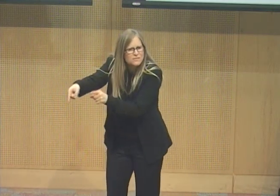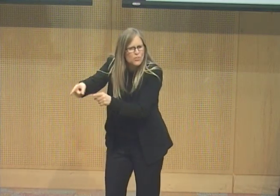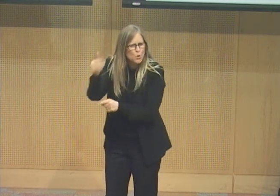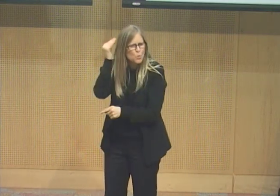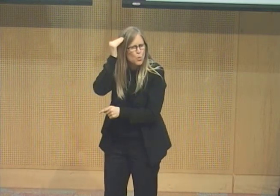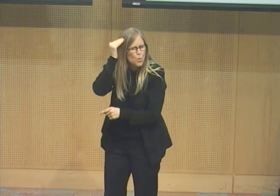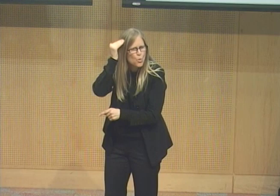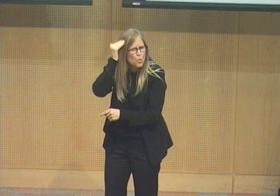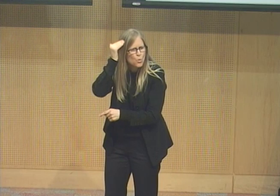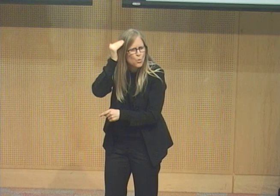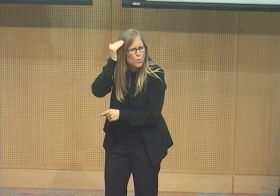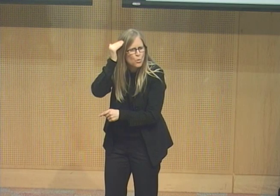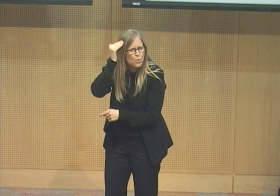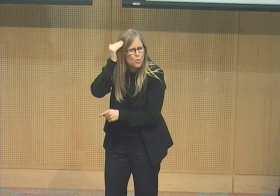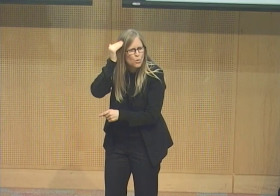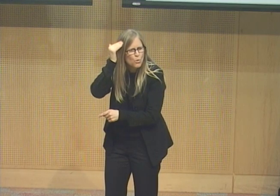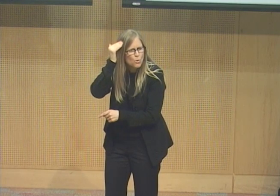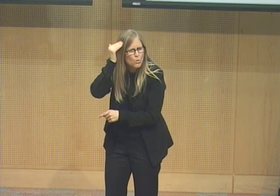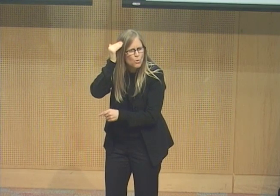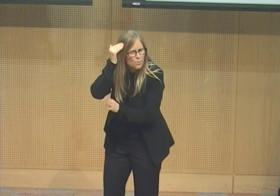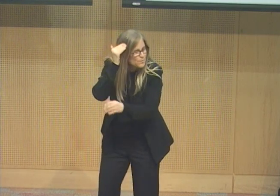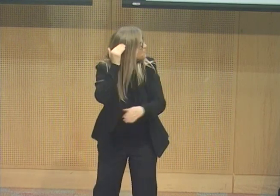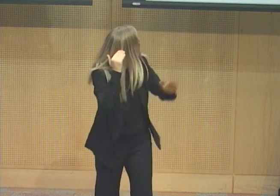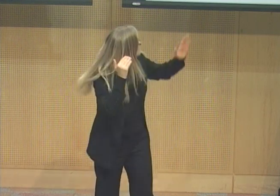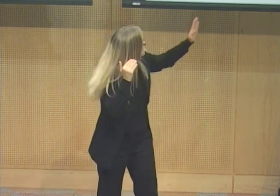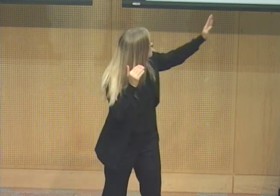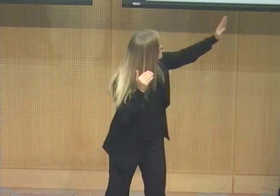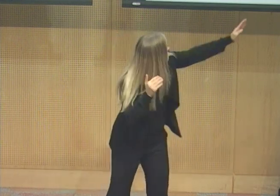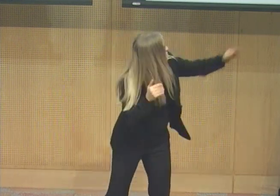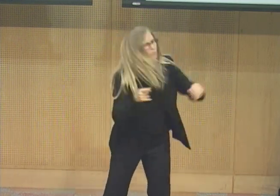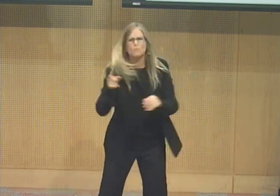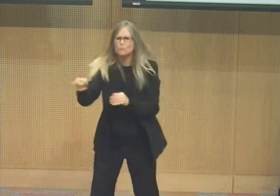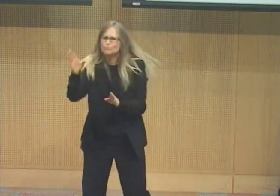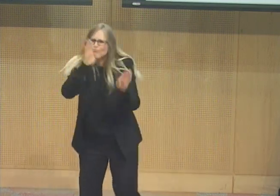was "expert," "specialist," "thankful."